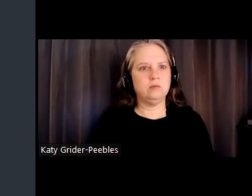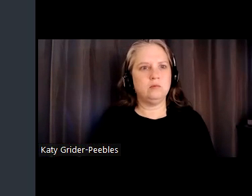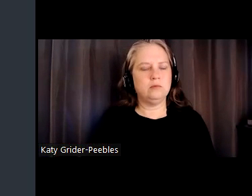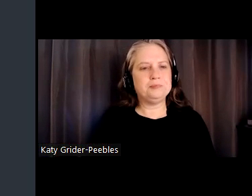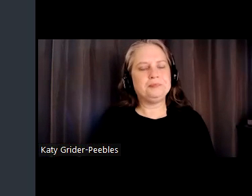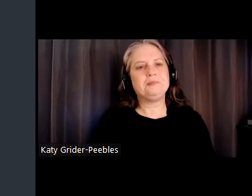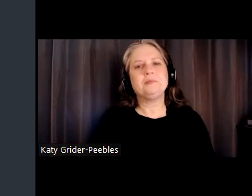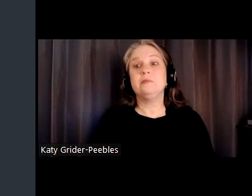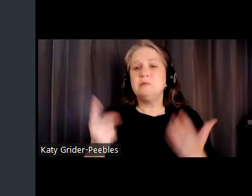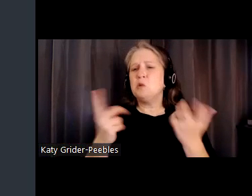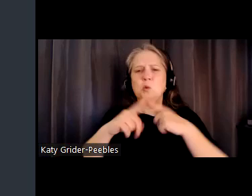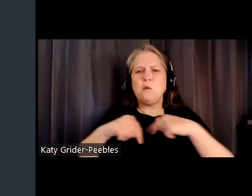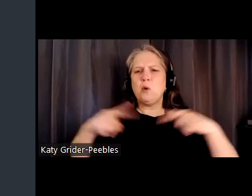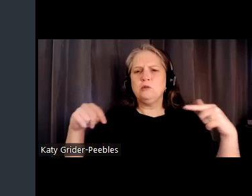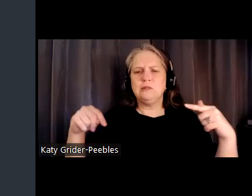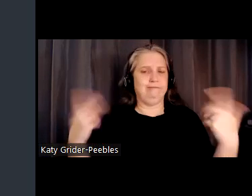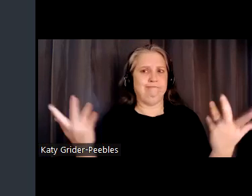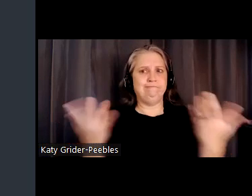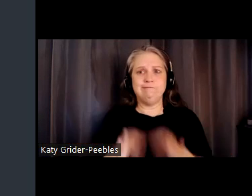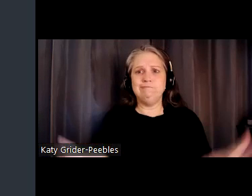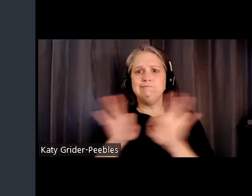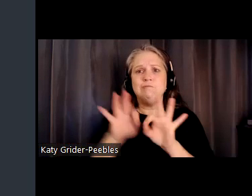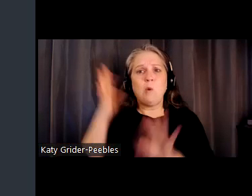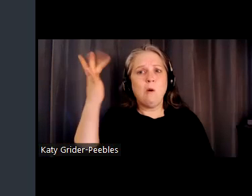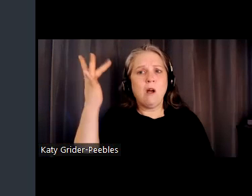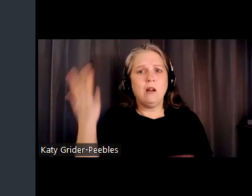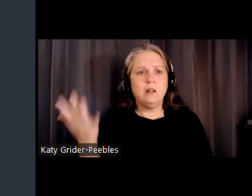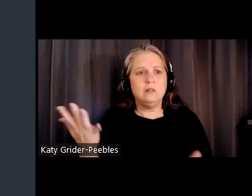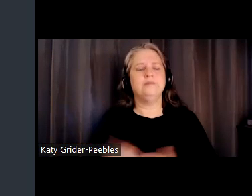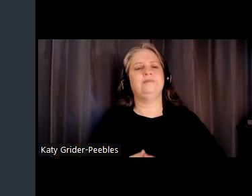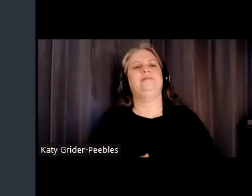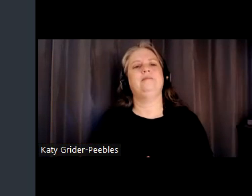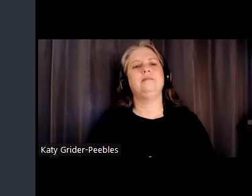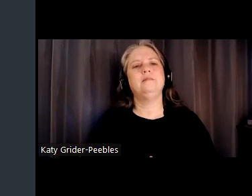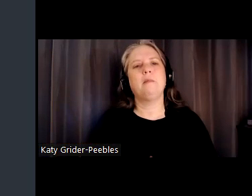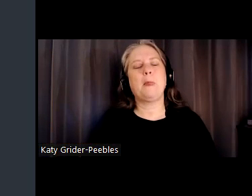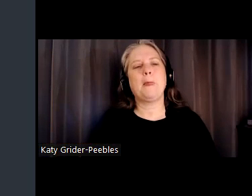Why is diversity important? Diversity is something that when we